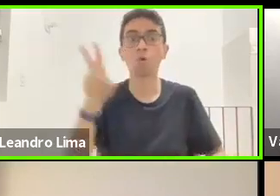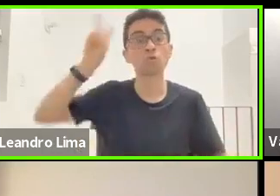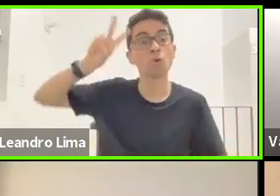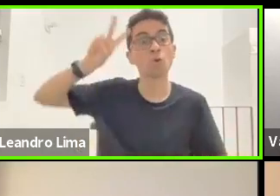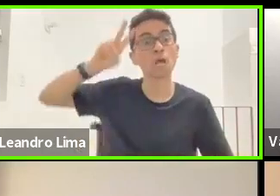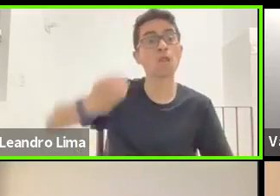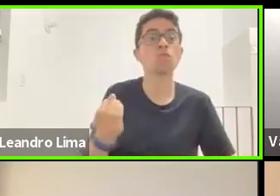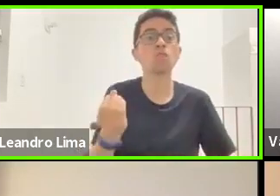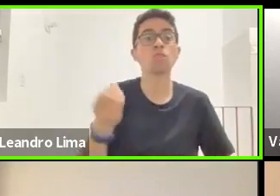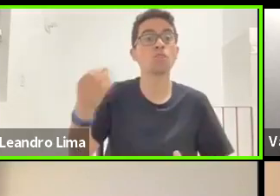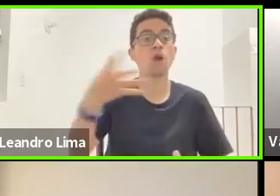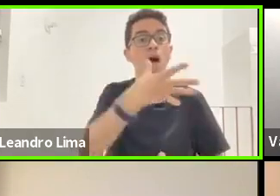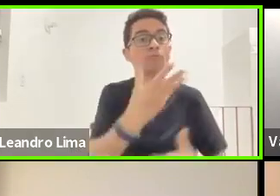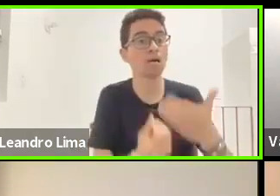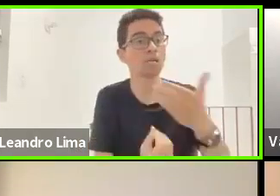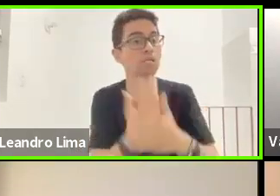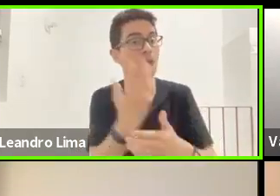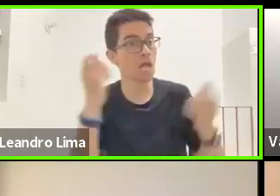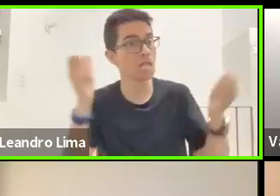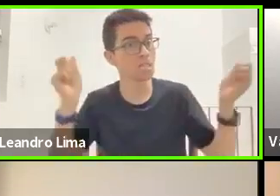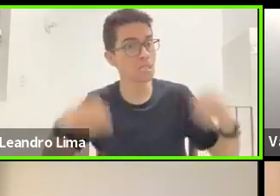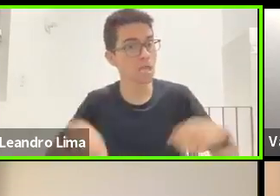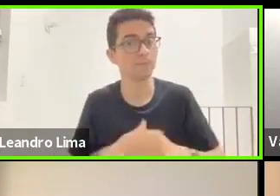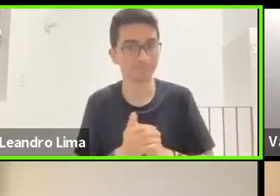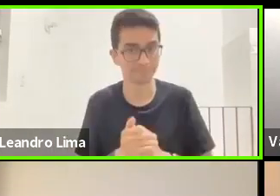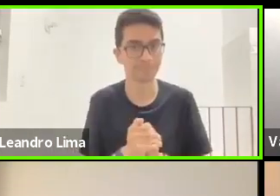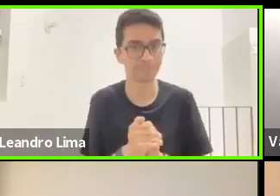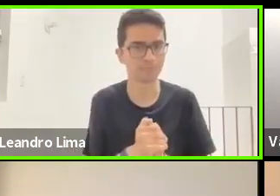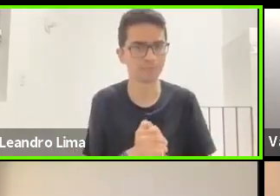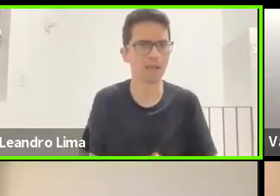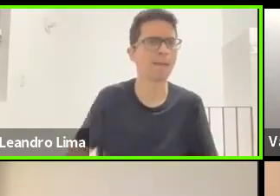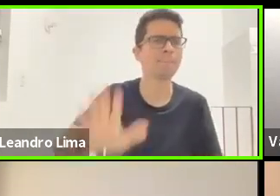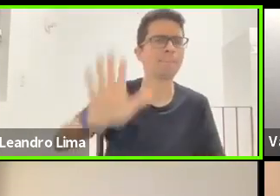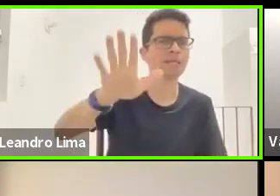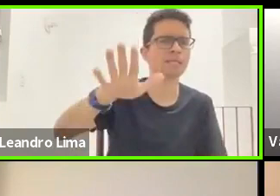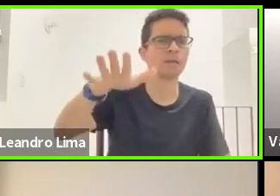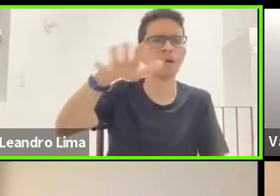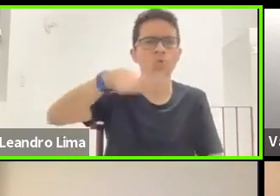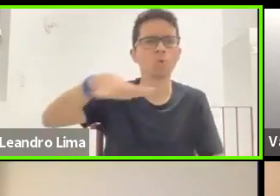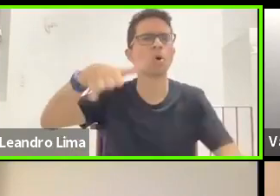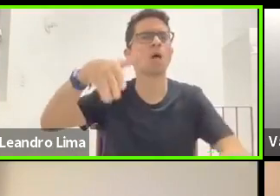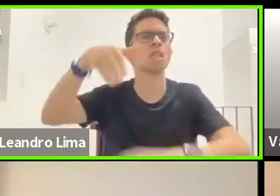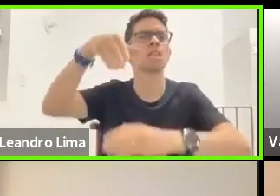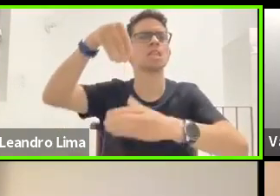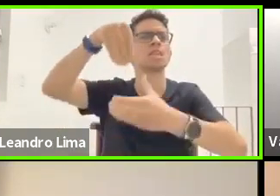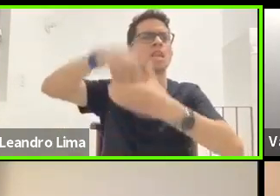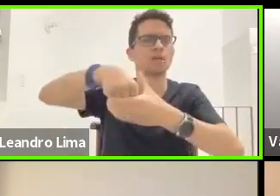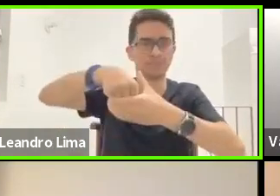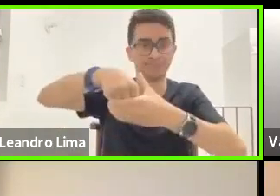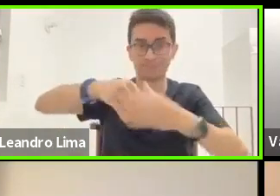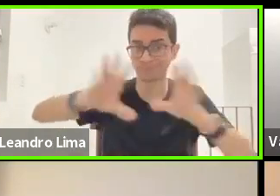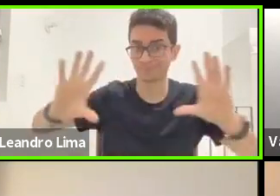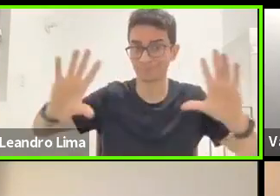other other thing is when we other thing is when we are in the midst of. these three turmoil his turmoil